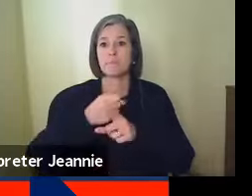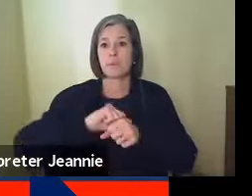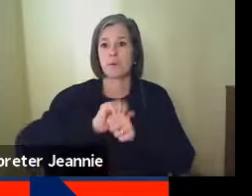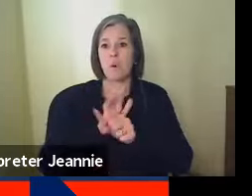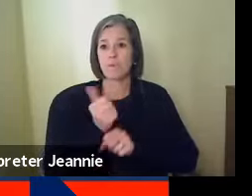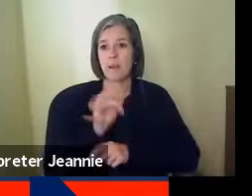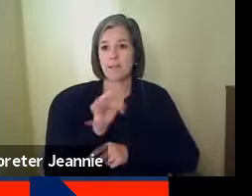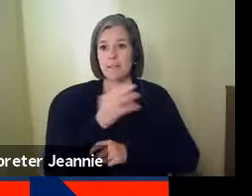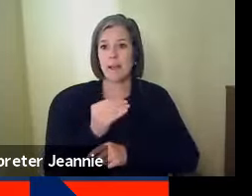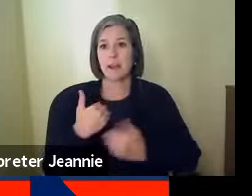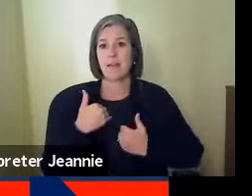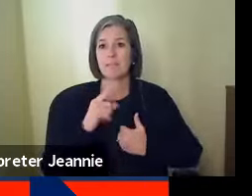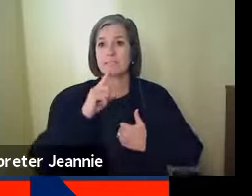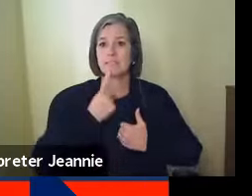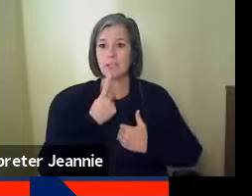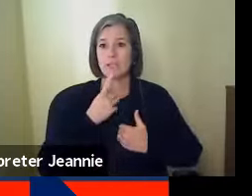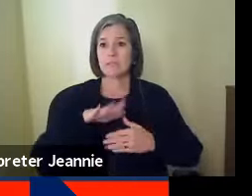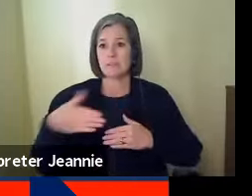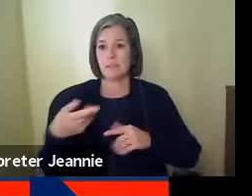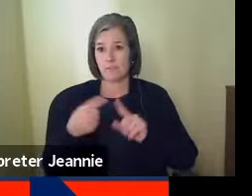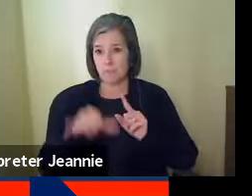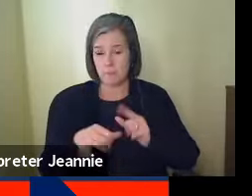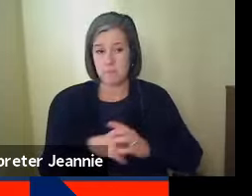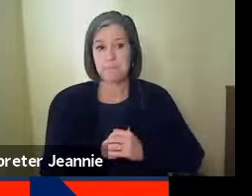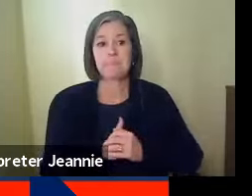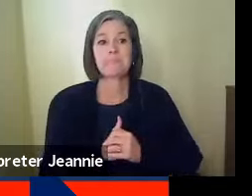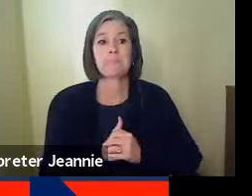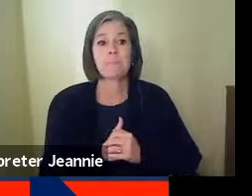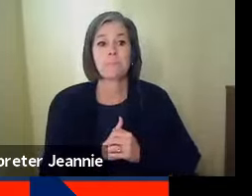significant mortality from that. So in-patient, hospital